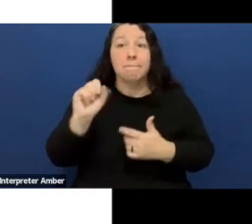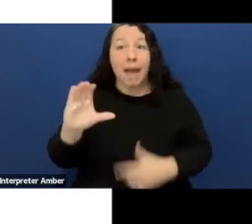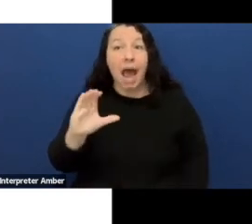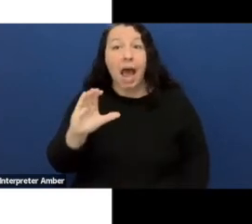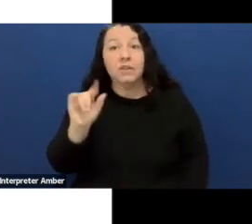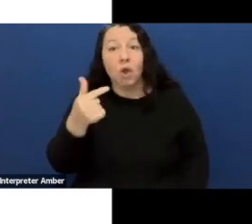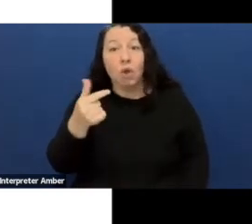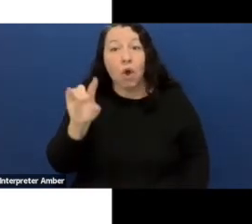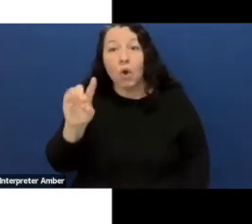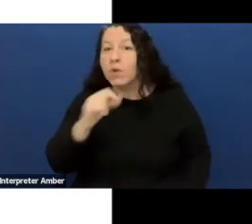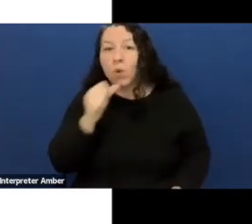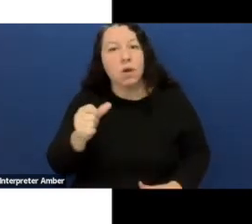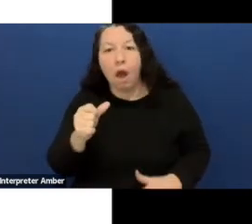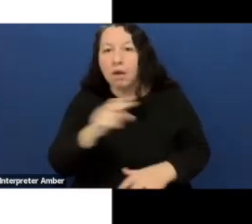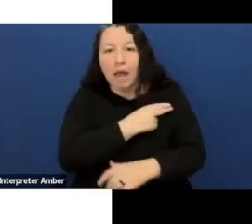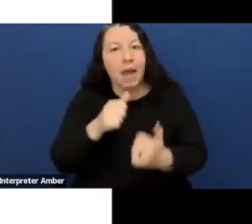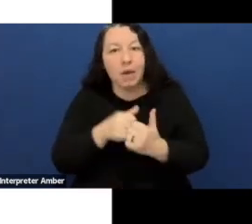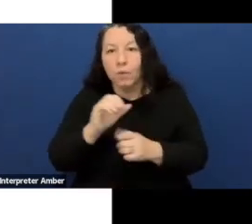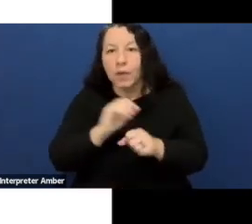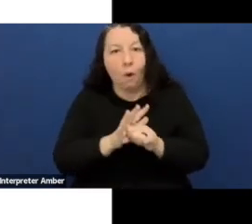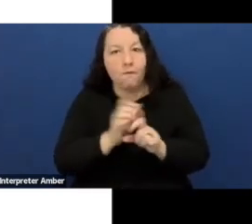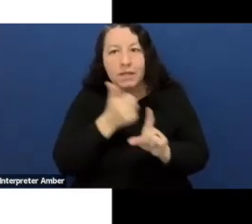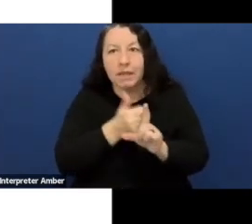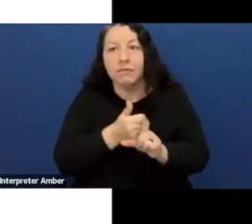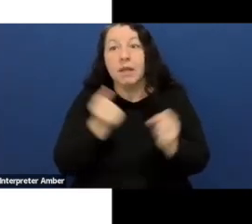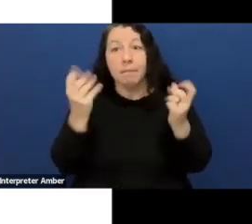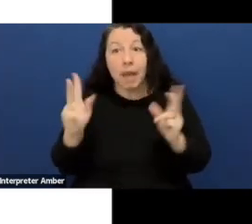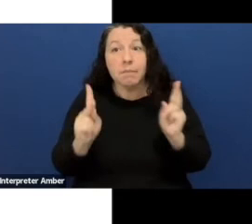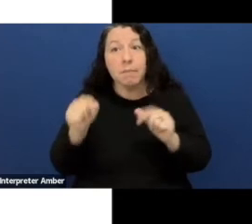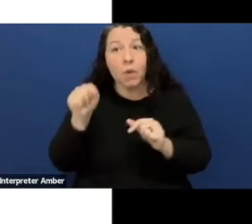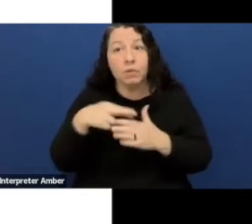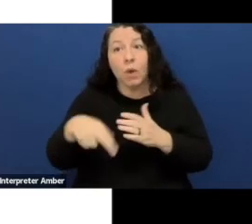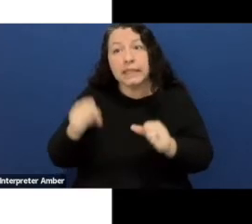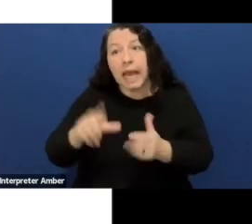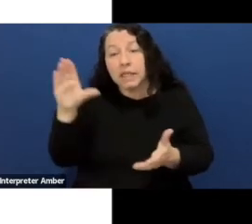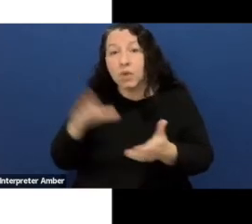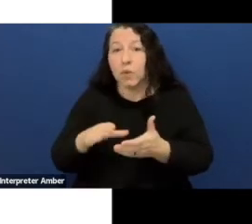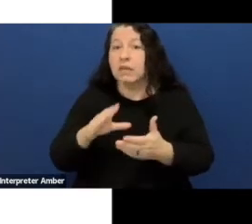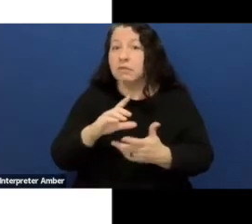that. But the majority of people who have Long COVID, were not hospitalized with COVID.